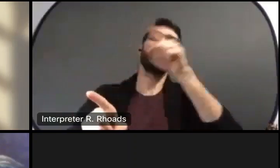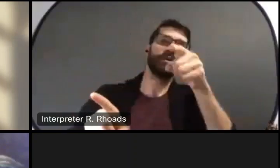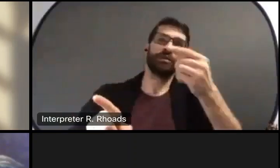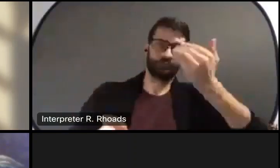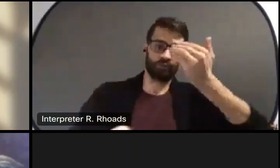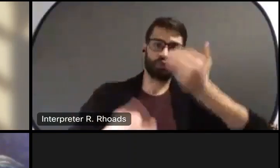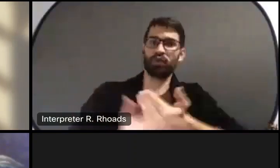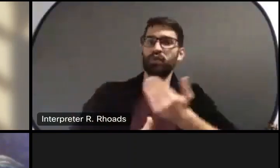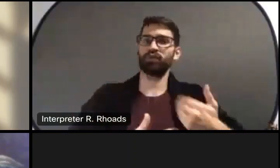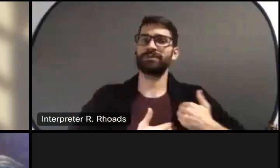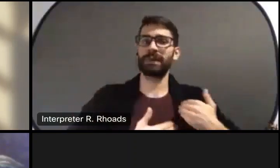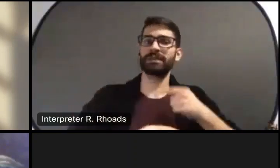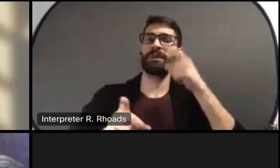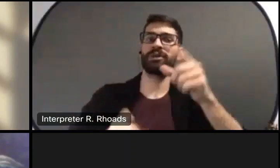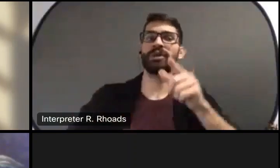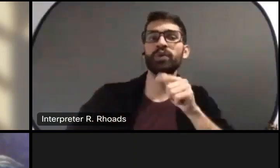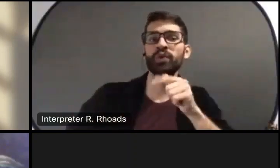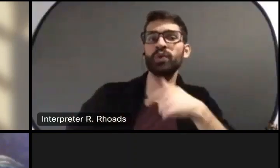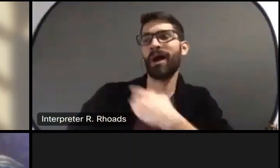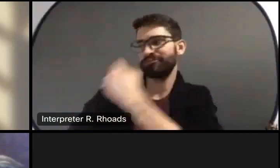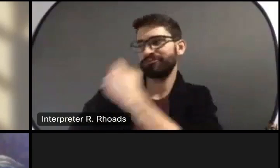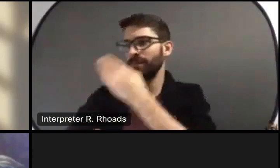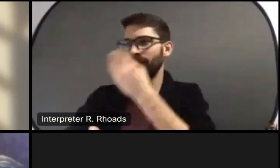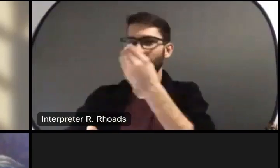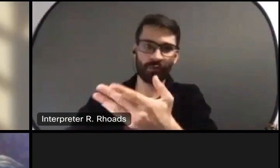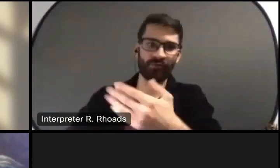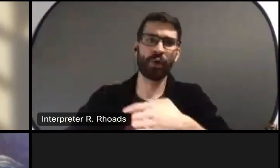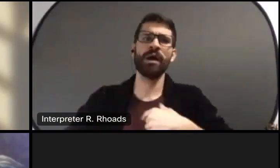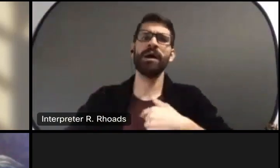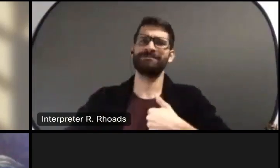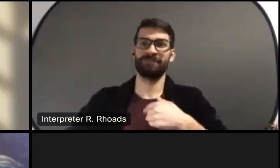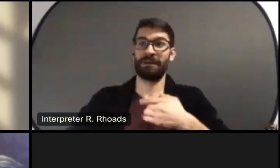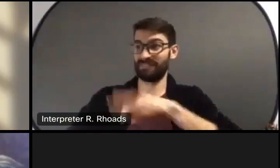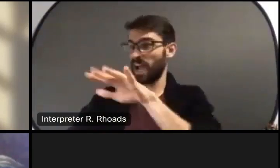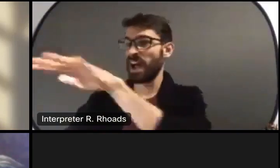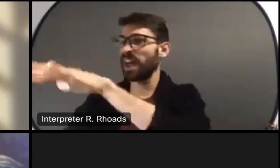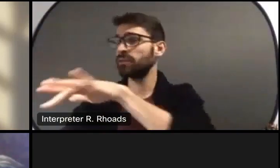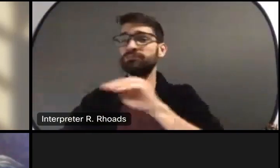Commissioner there I've been doing homework and looking for Commissioners that are transitioning,